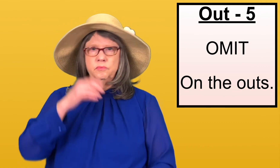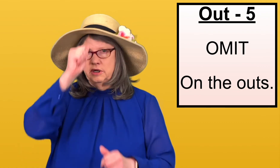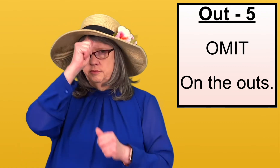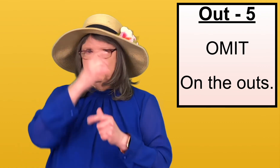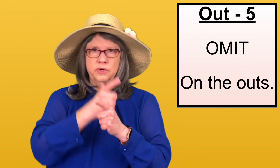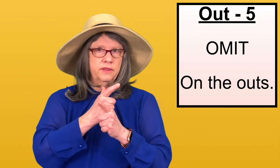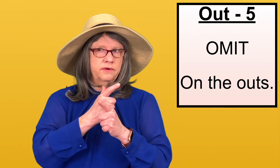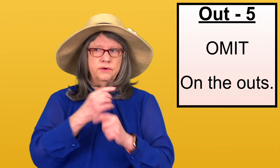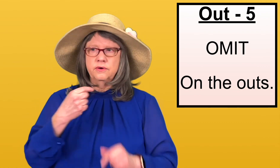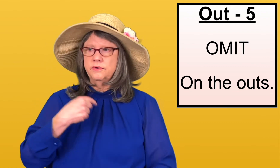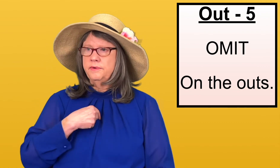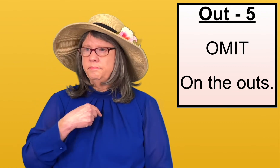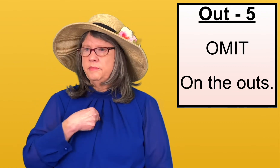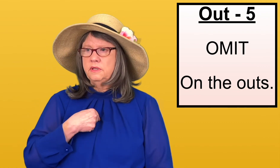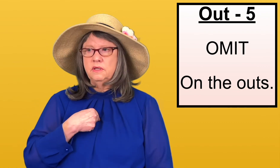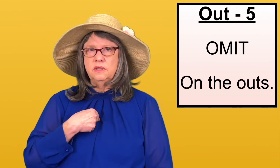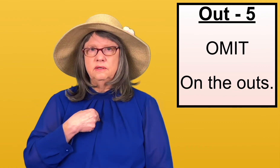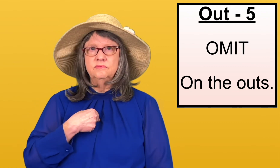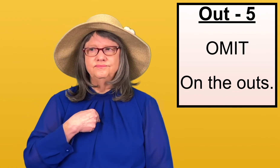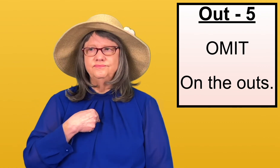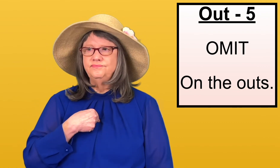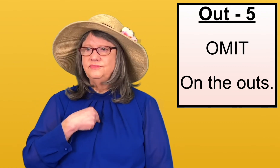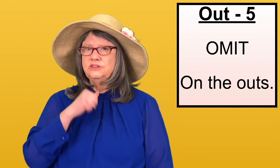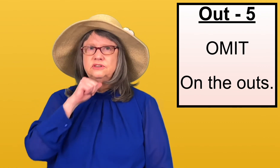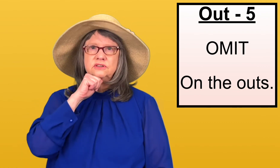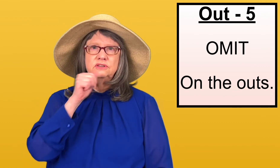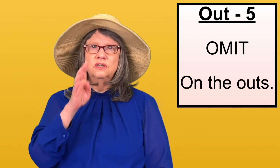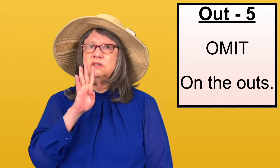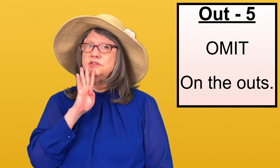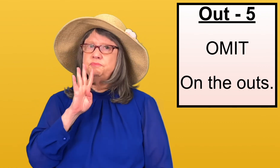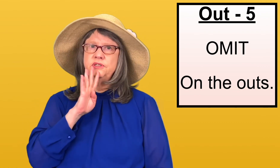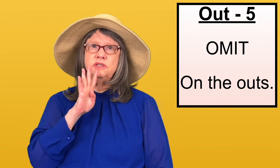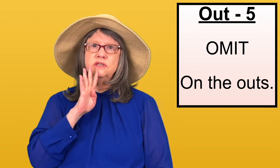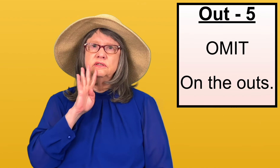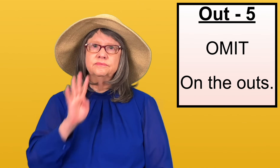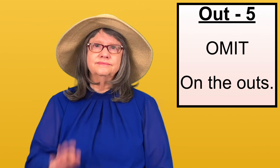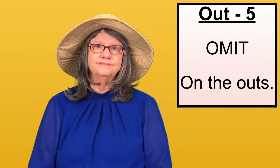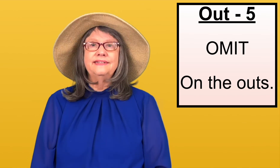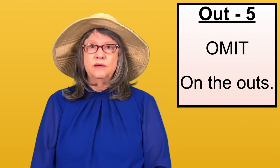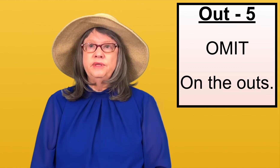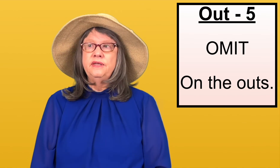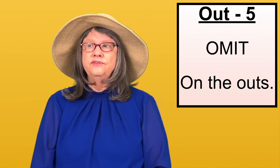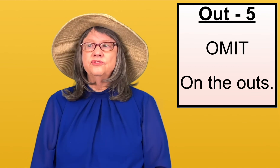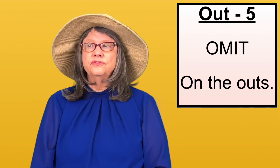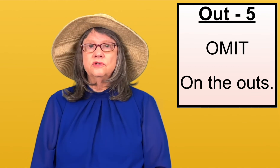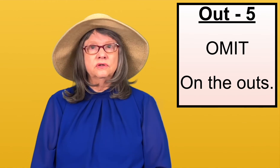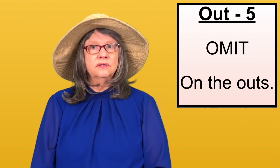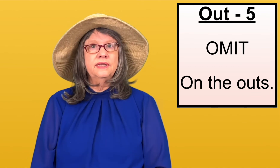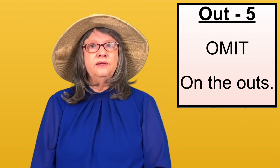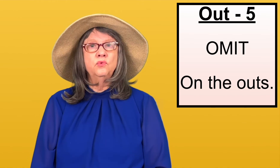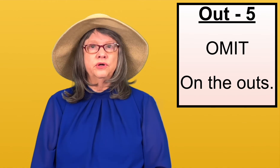MY BROTHER, ME, NOT SPEAKING. That means, currently we are on